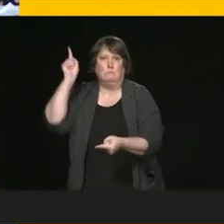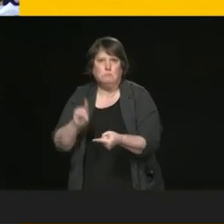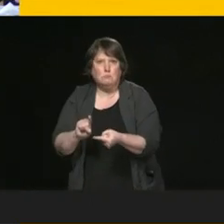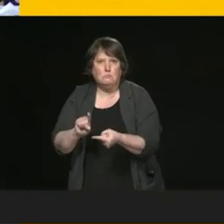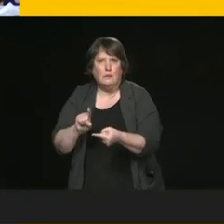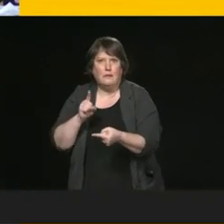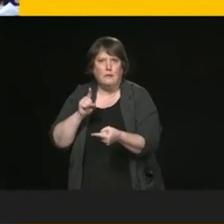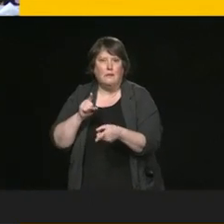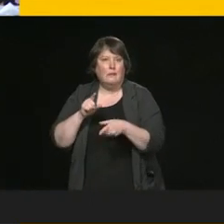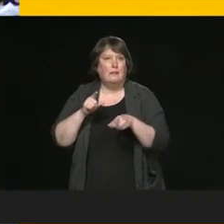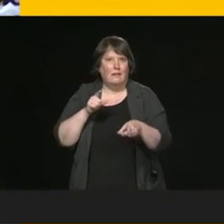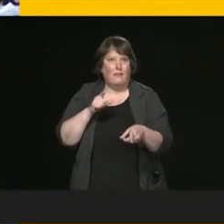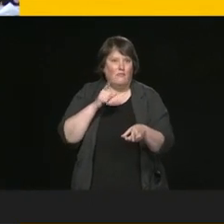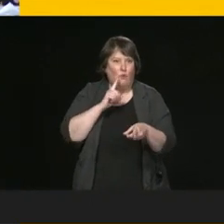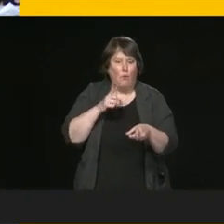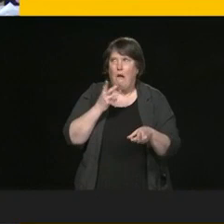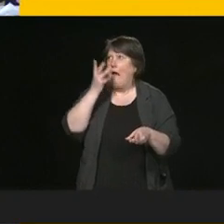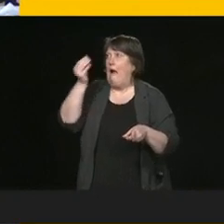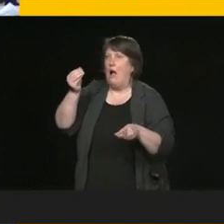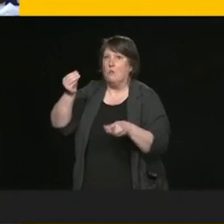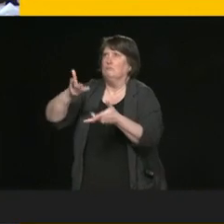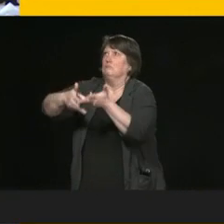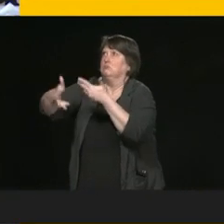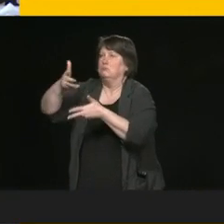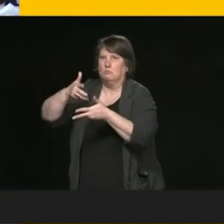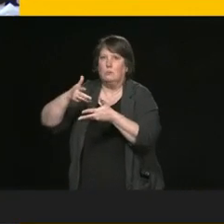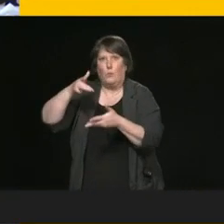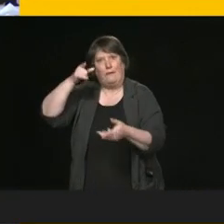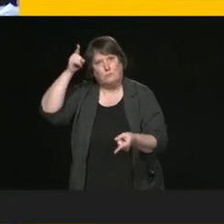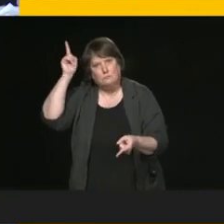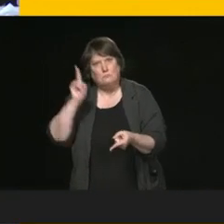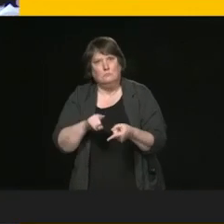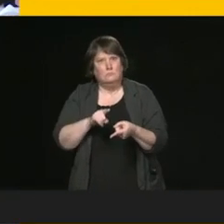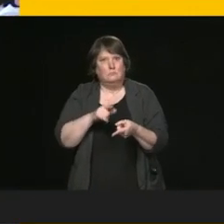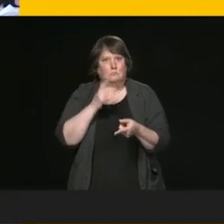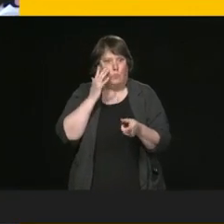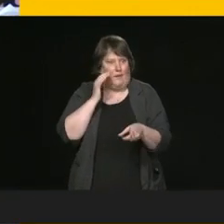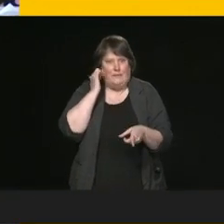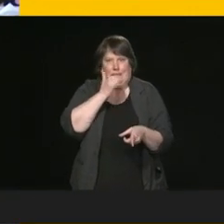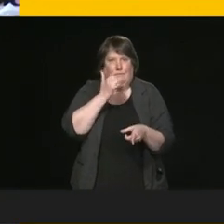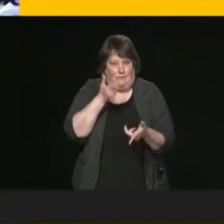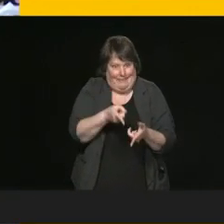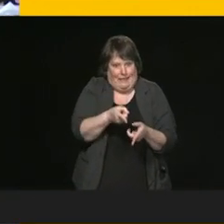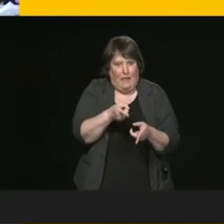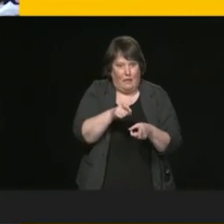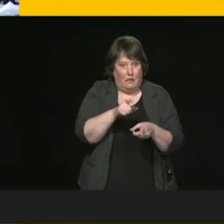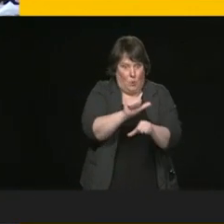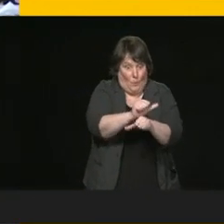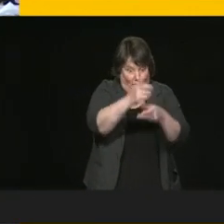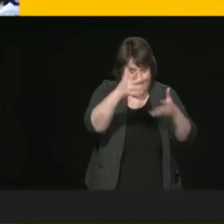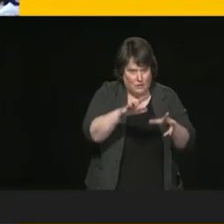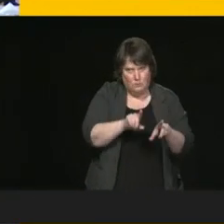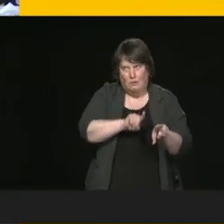TO REDUCE ALL THE RISK OF ACQUIRING INFECTION ELSEWHERE AS PART OF THE OTHER DAILY LIFE AS